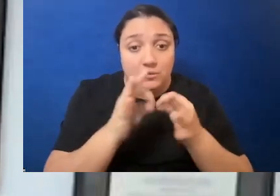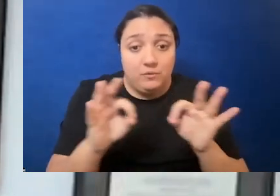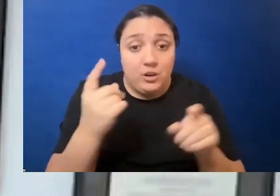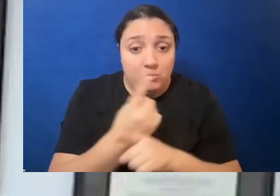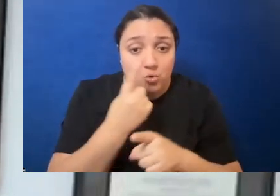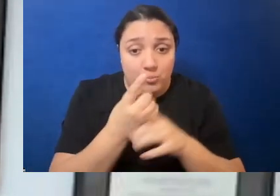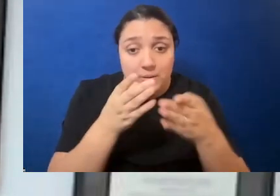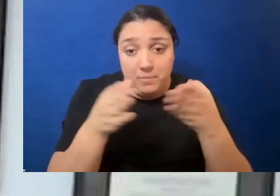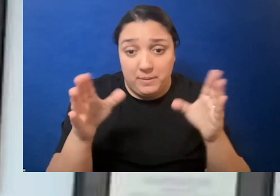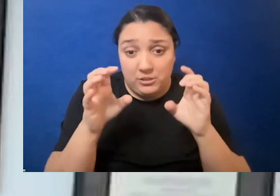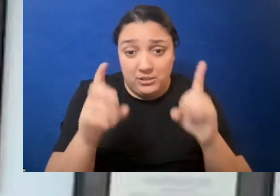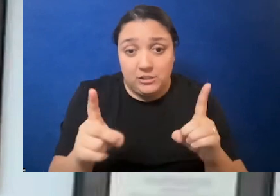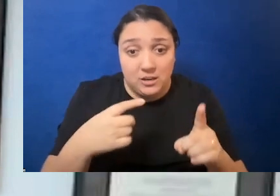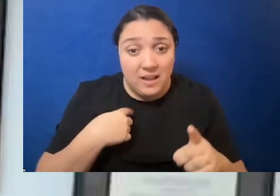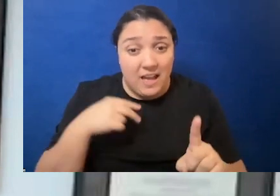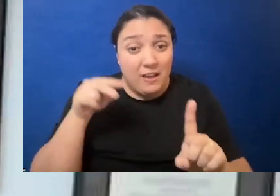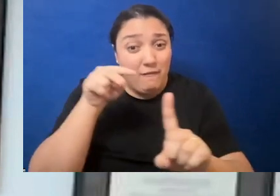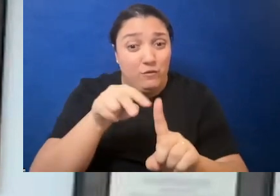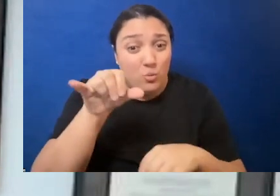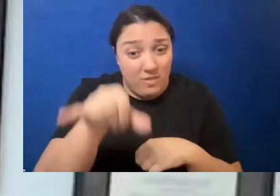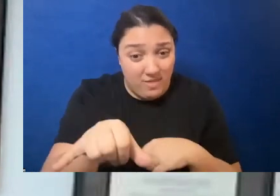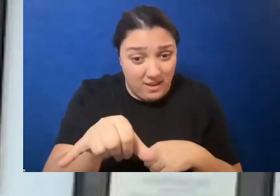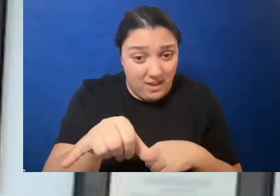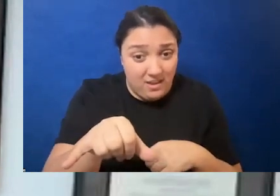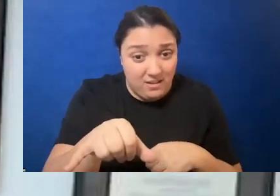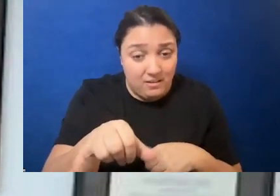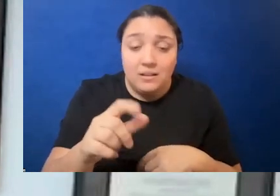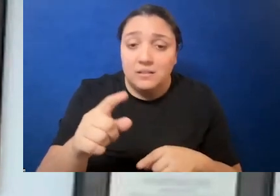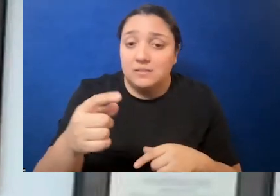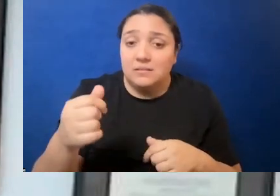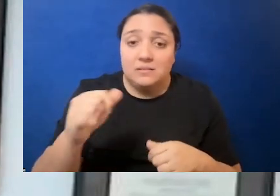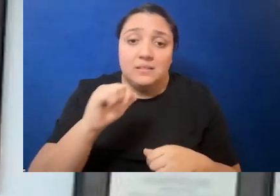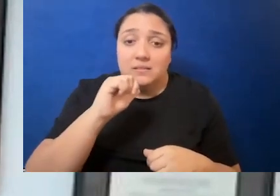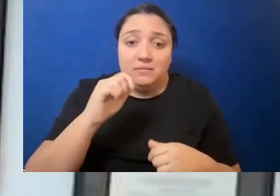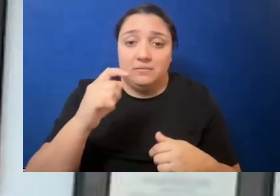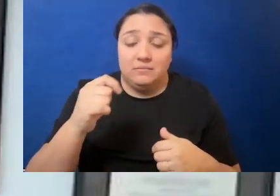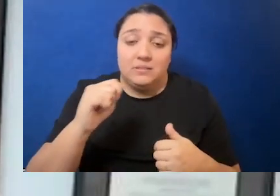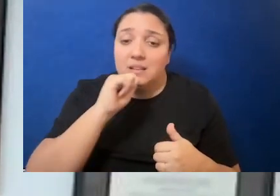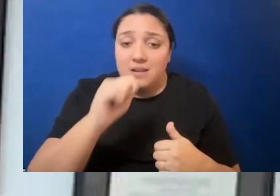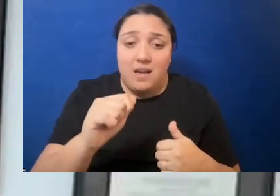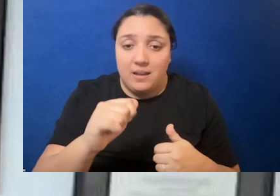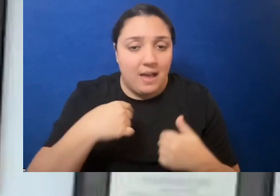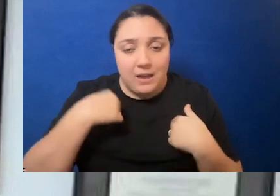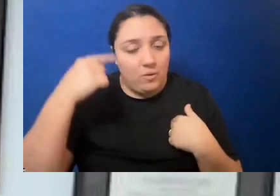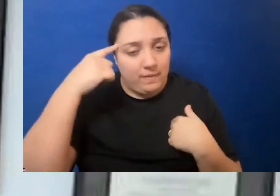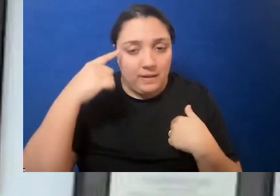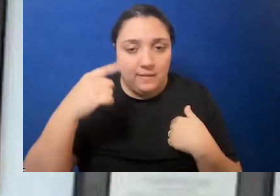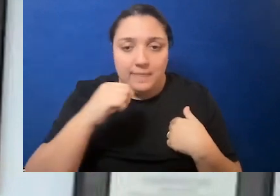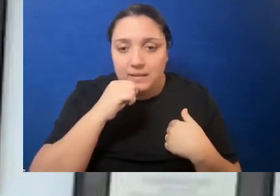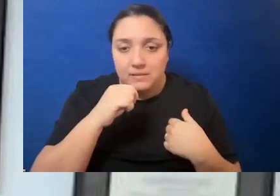I WOULD VIEW THAT. THAT IS MY PERSPECTIVE AS A